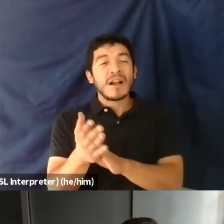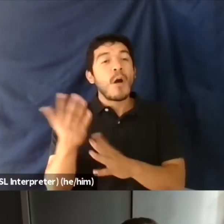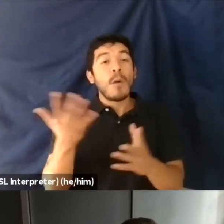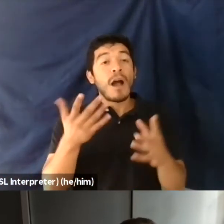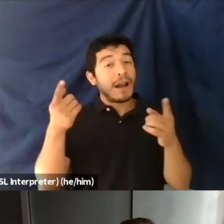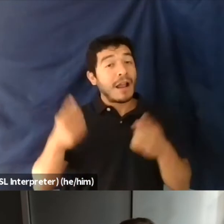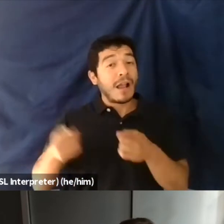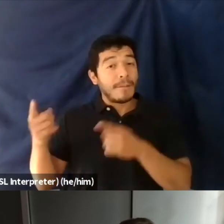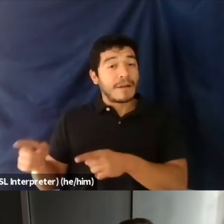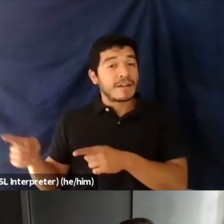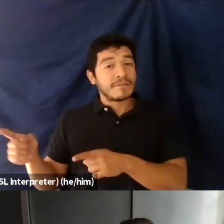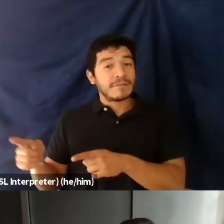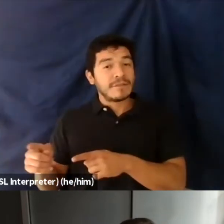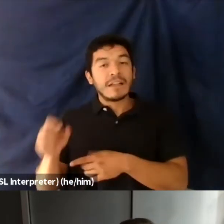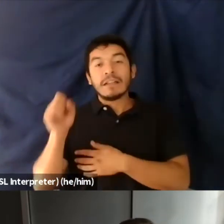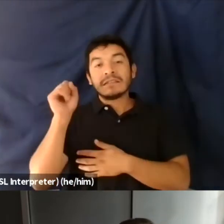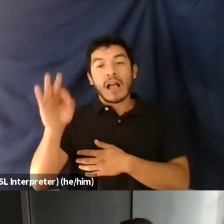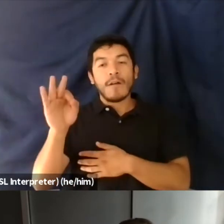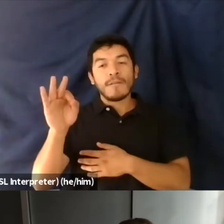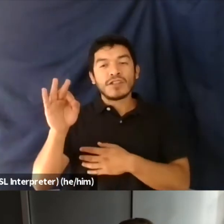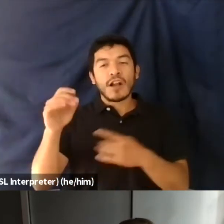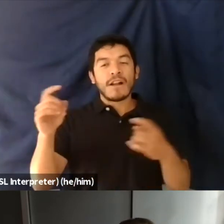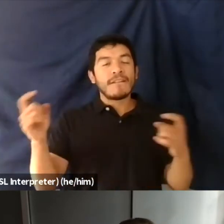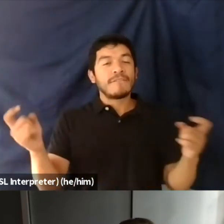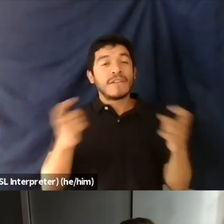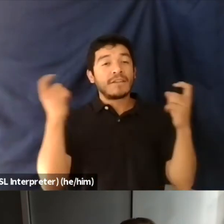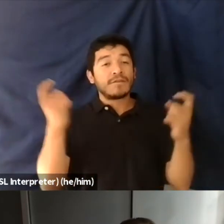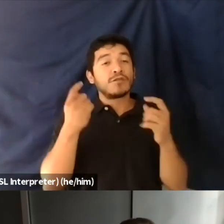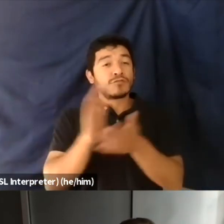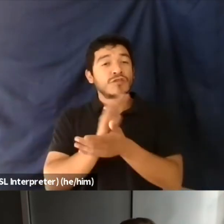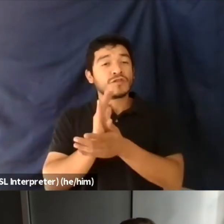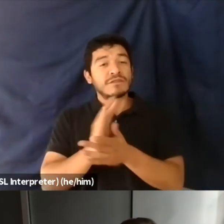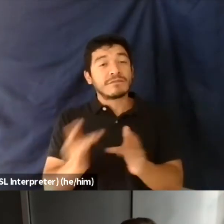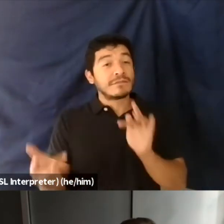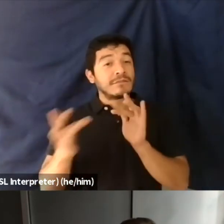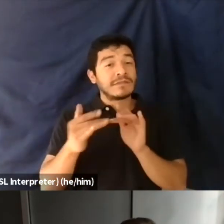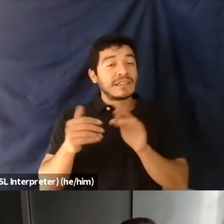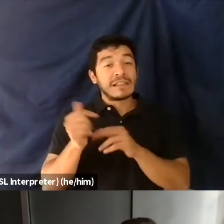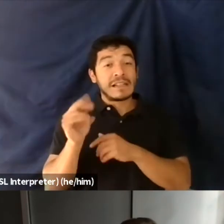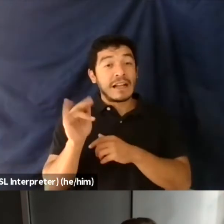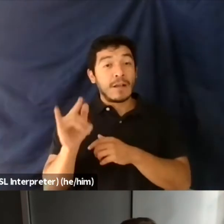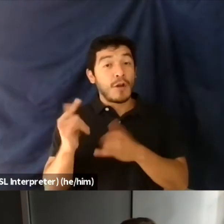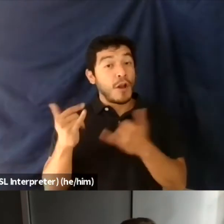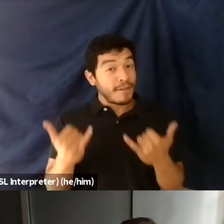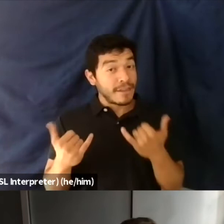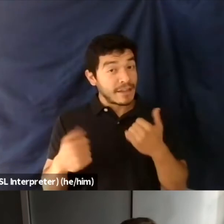You know, San Francisco film festival reached out in April of this past year, this year 2020.